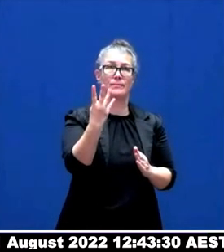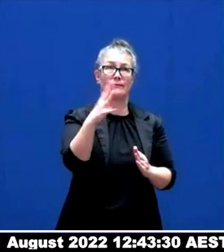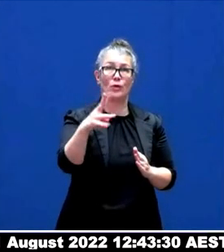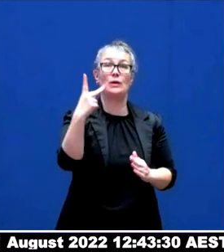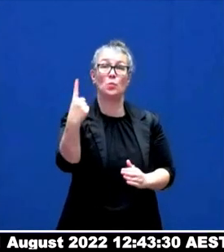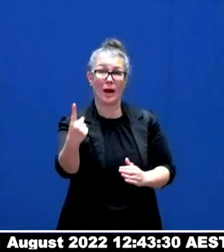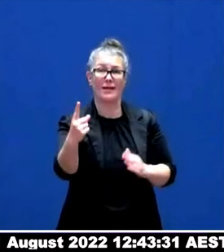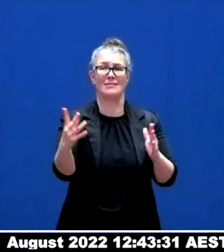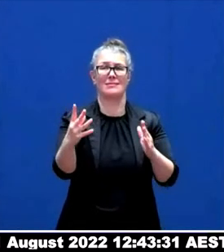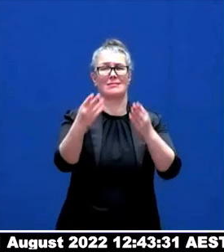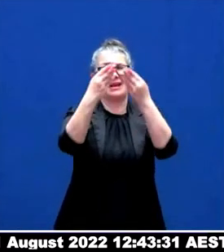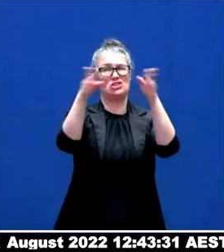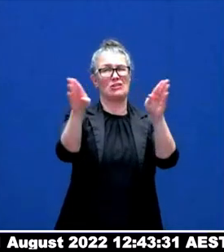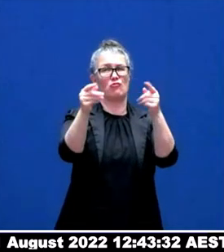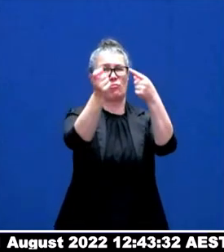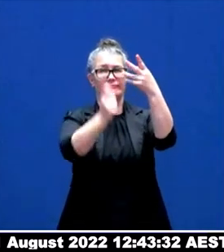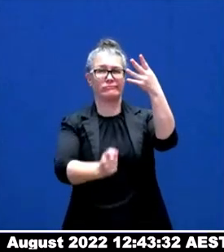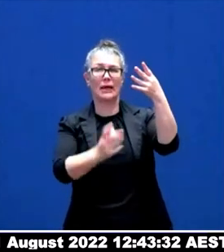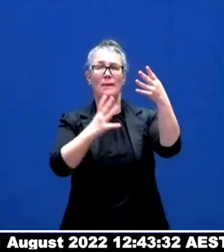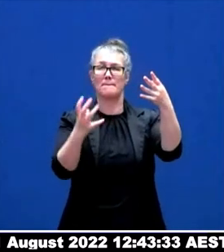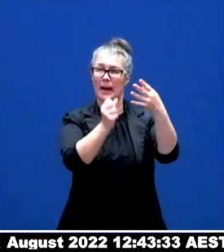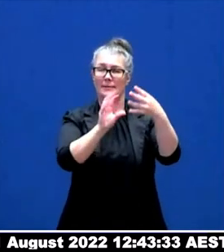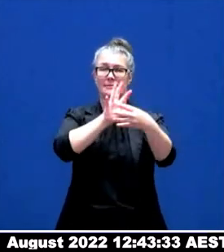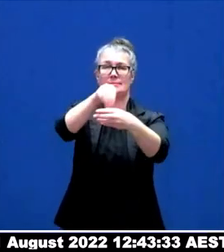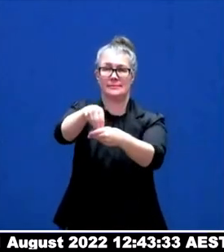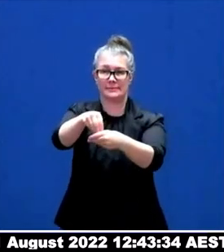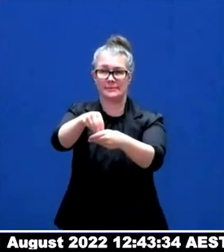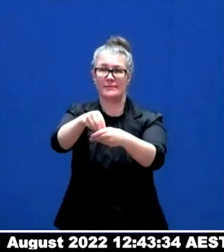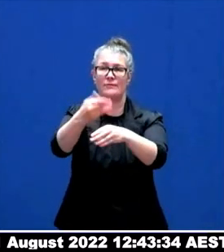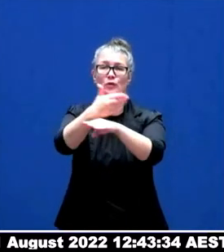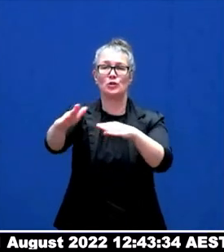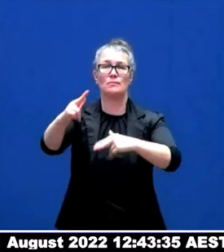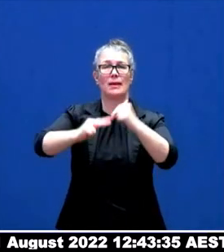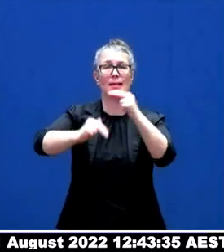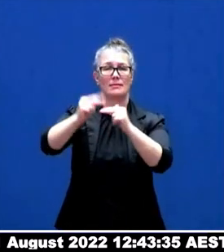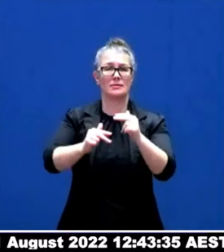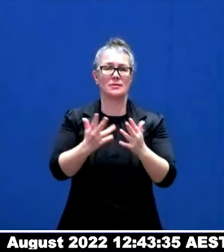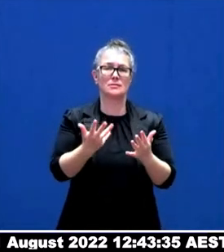And that makes reference to universal design and the importance of